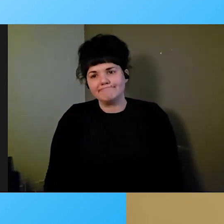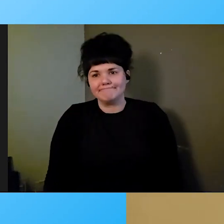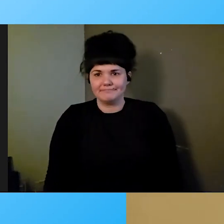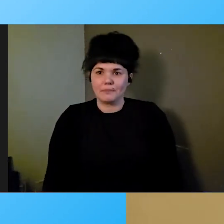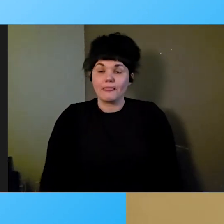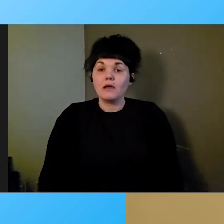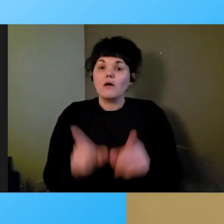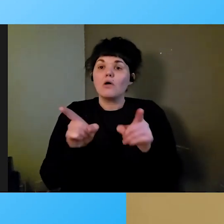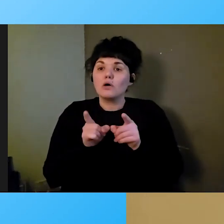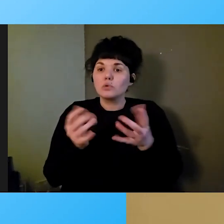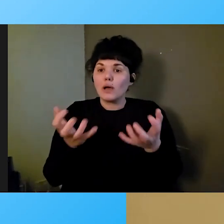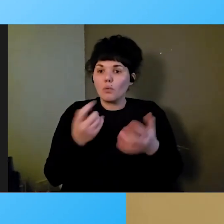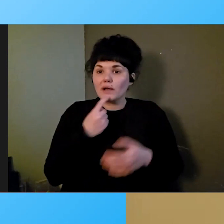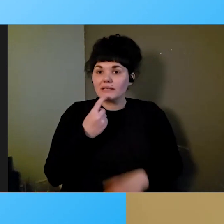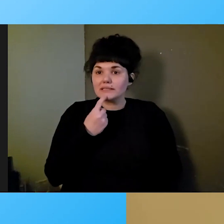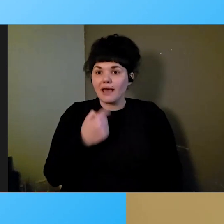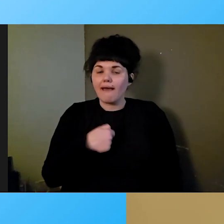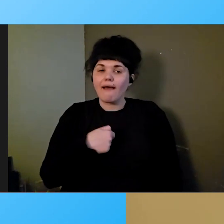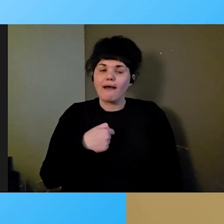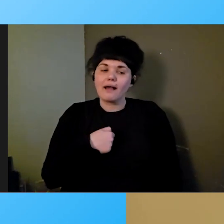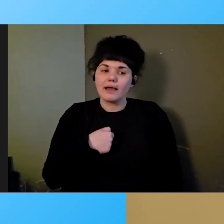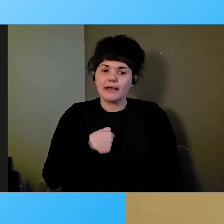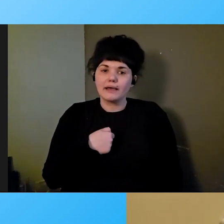also say that I early many my